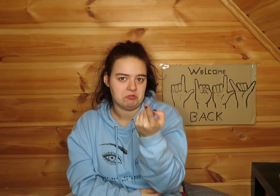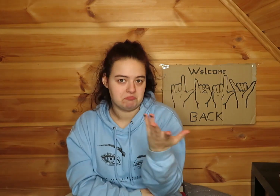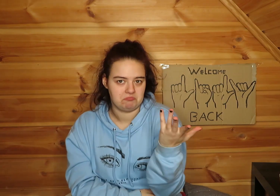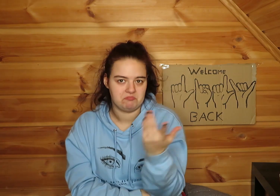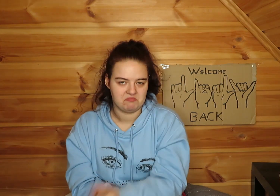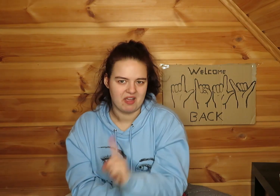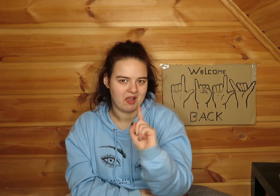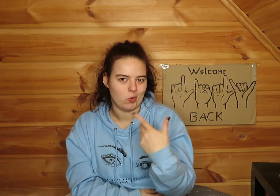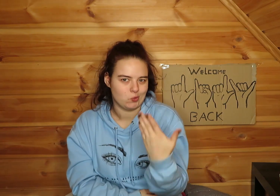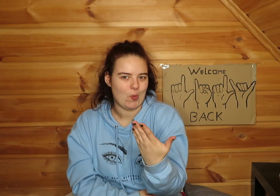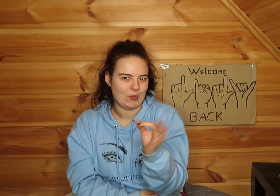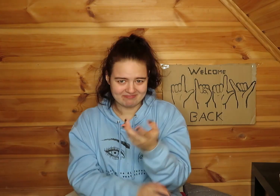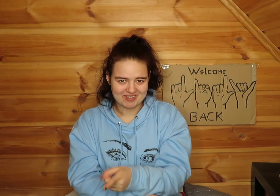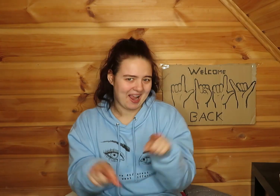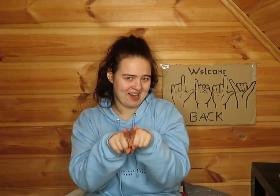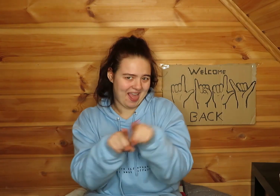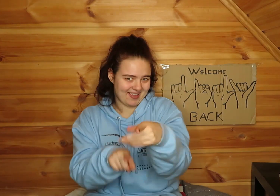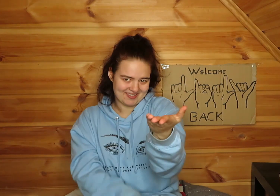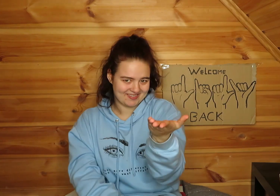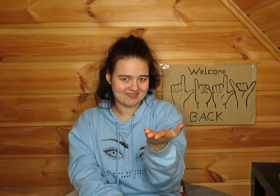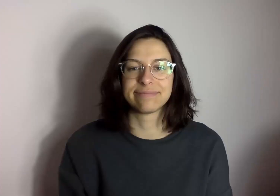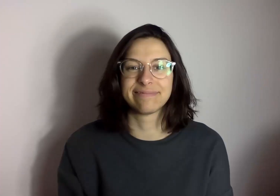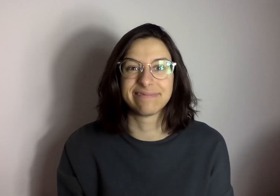How is it with you Amy? The same....